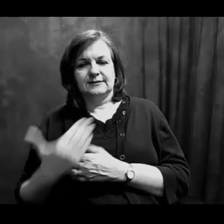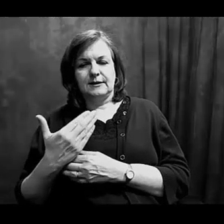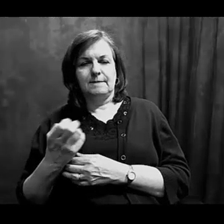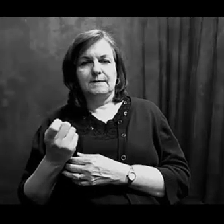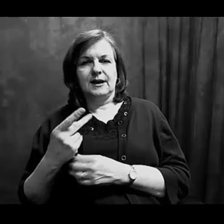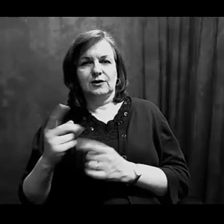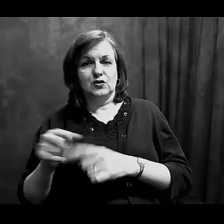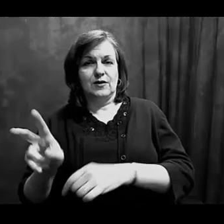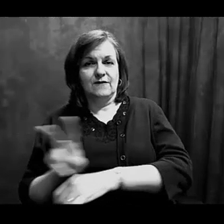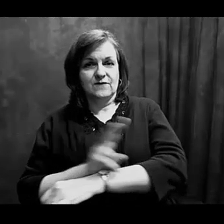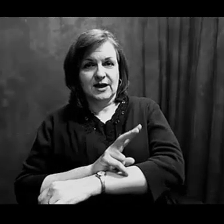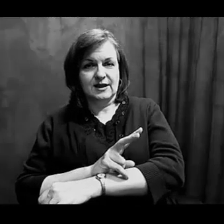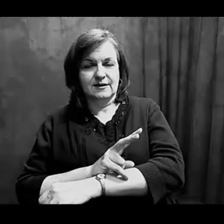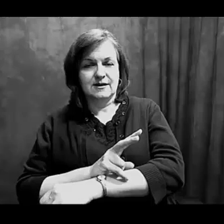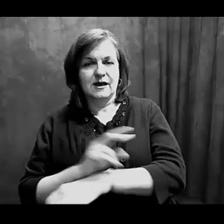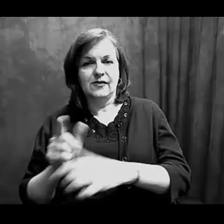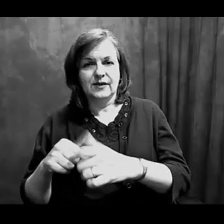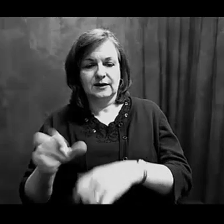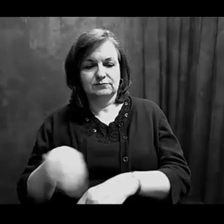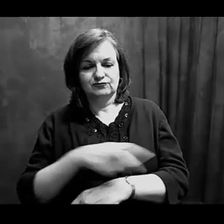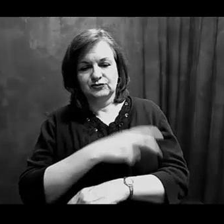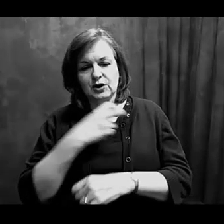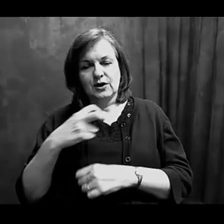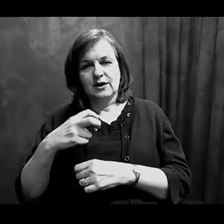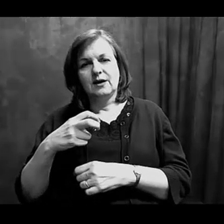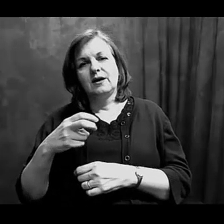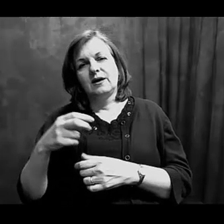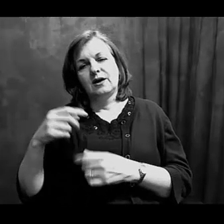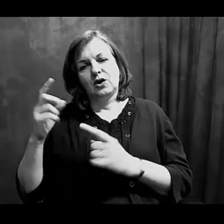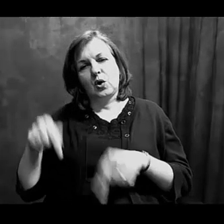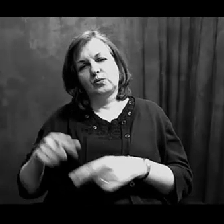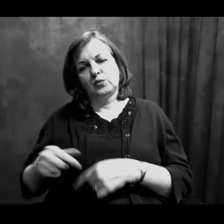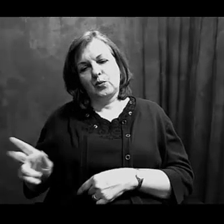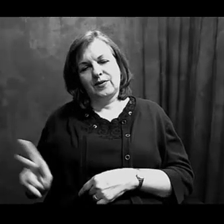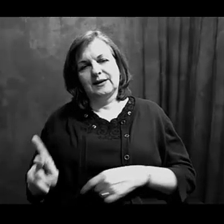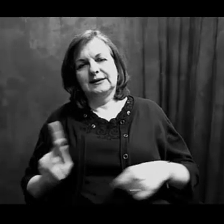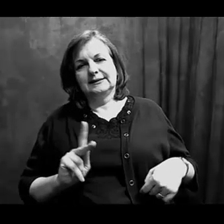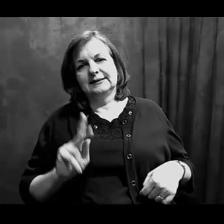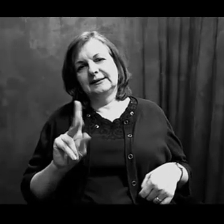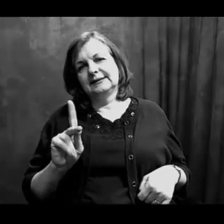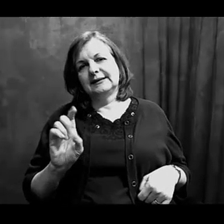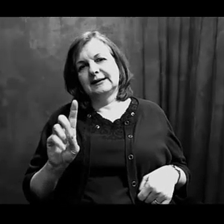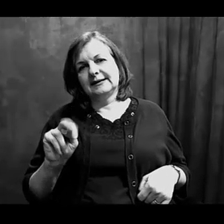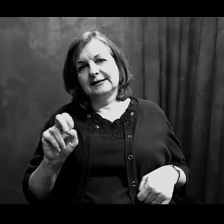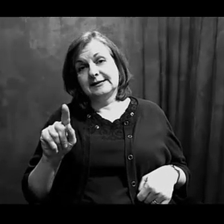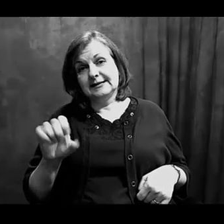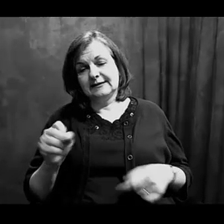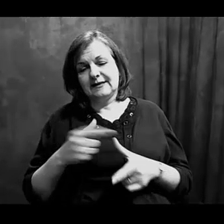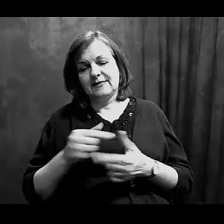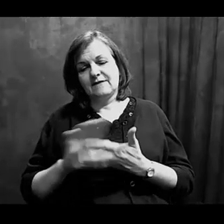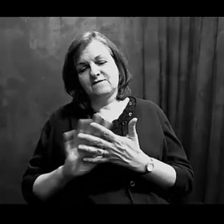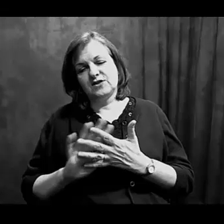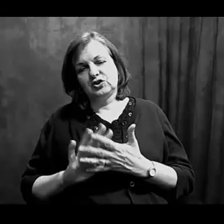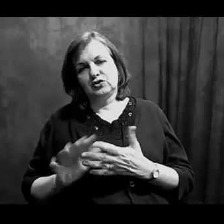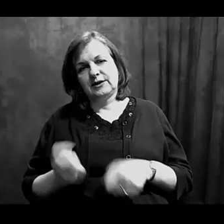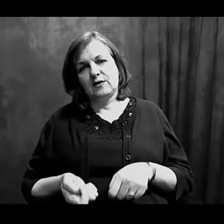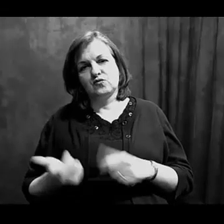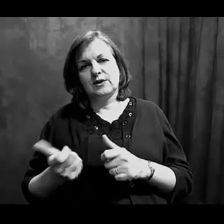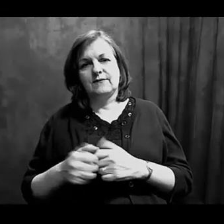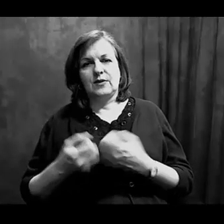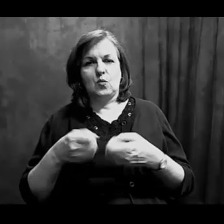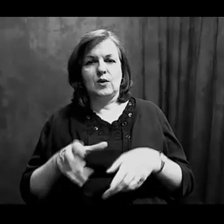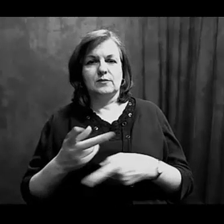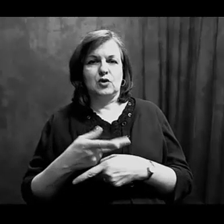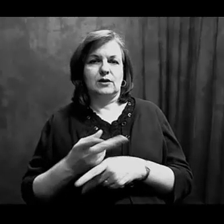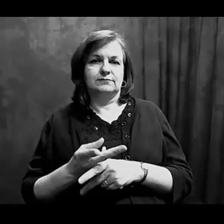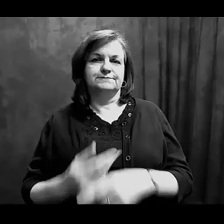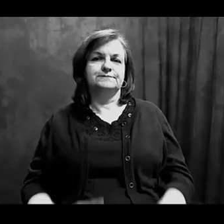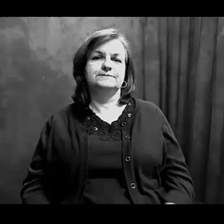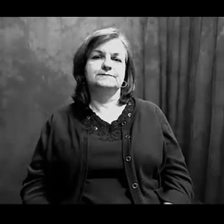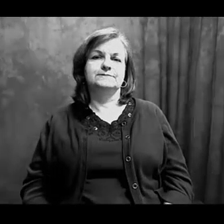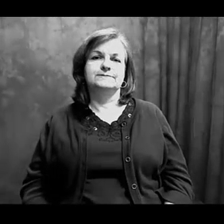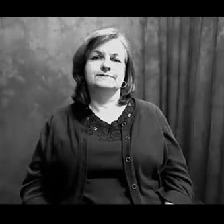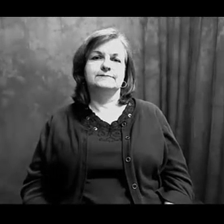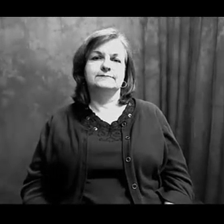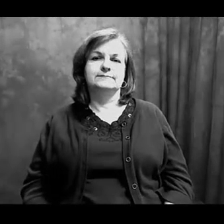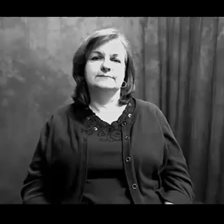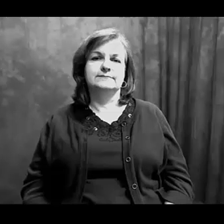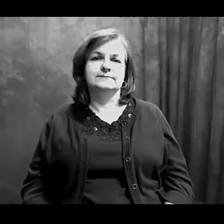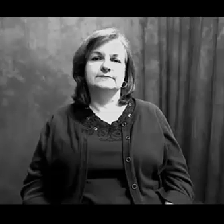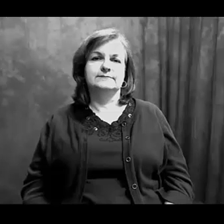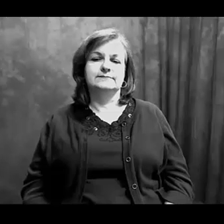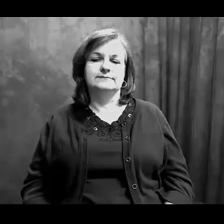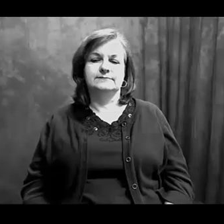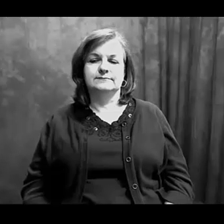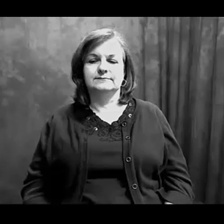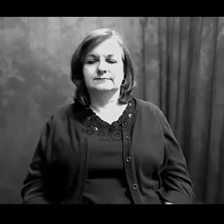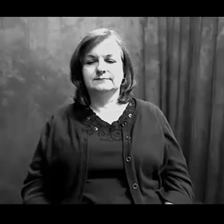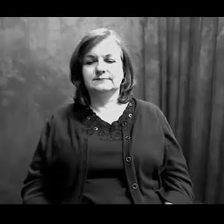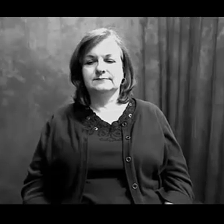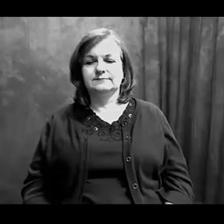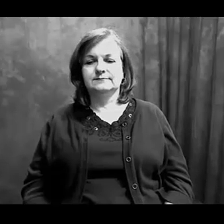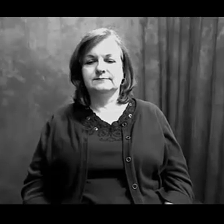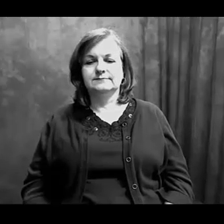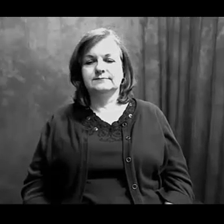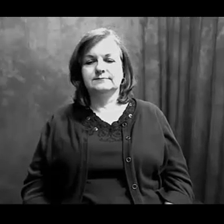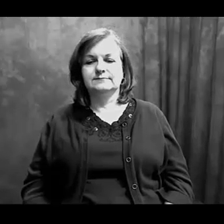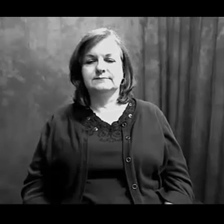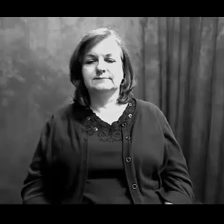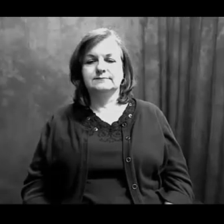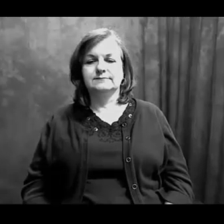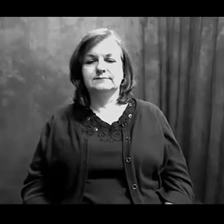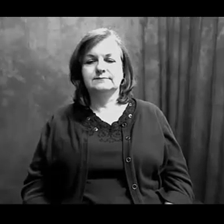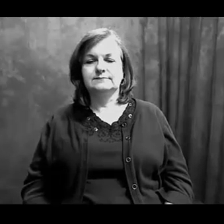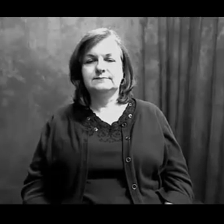the veins so that it can typically go to the kidneys and get filtered out as much as need be to get rid of the waste